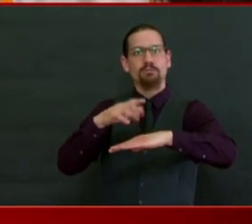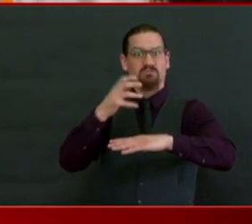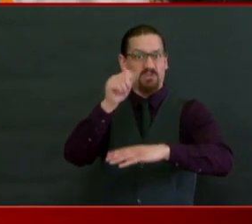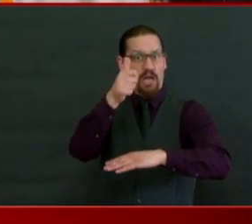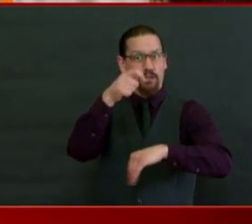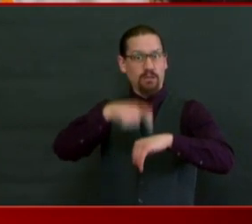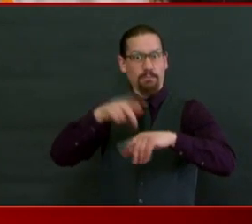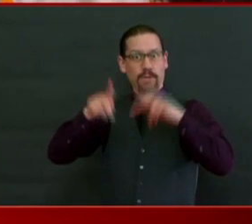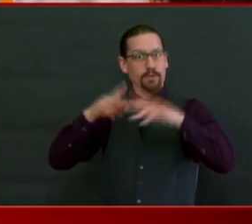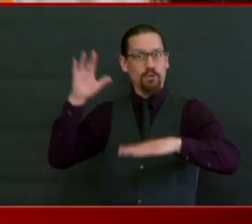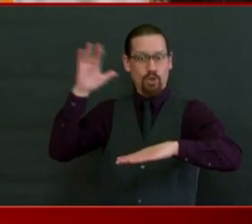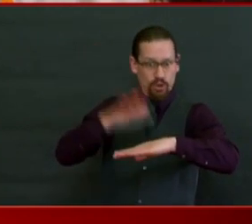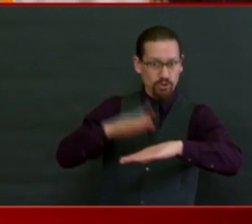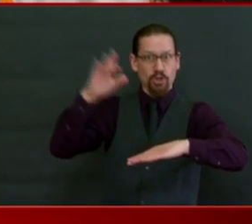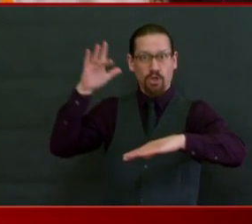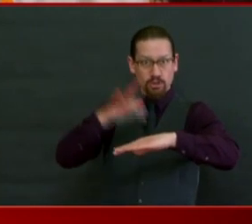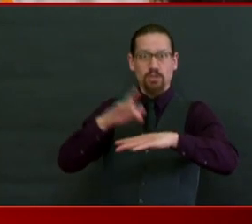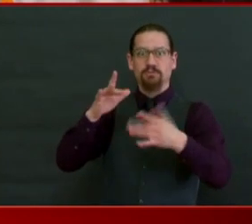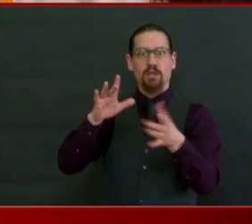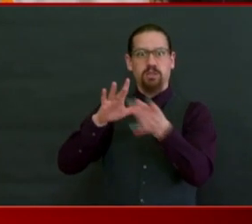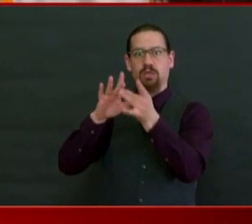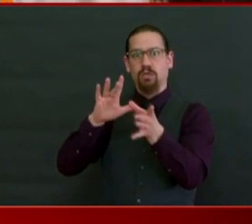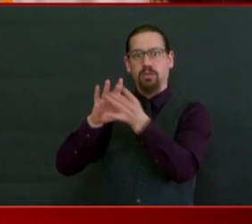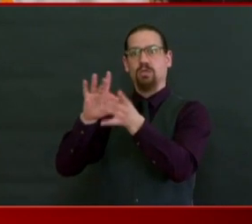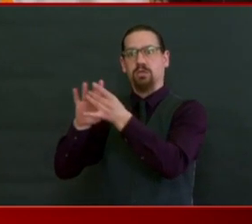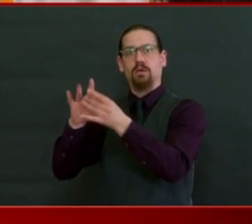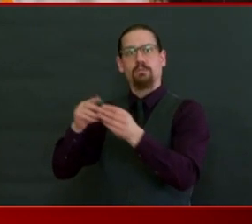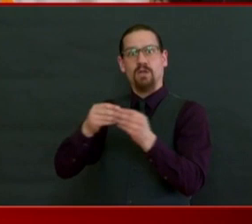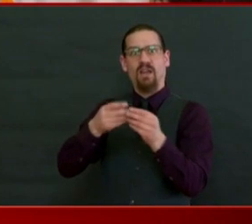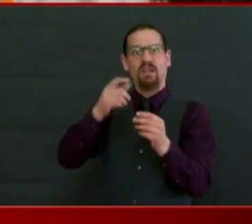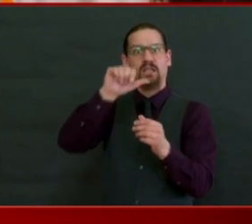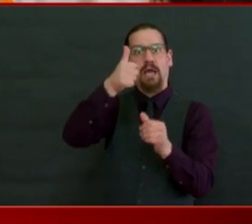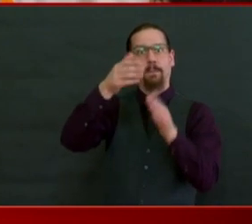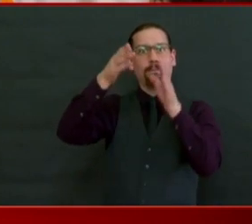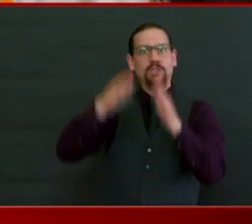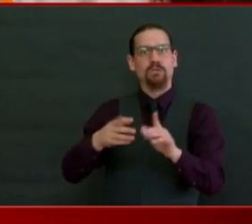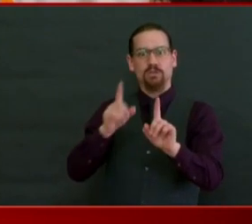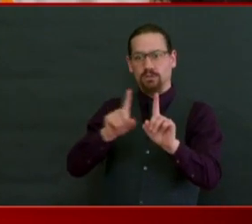YOUR QUESTION OF 10 TIMES OF DIFFERENT INTERACTIONS, CAN THE VIRUS STILL BE TRANSMITTED IS AN